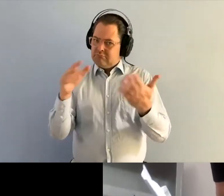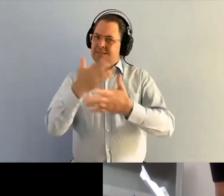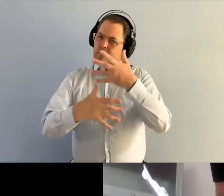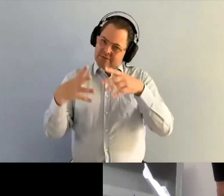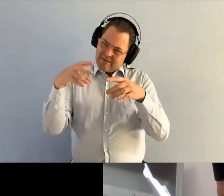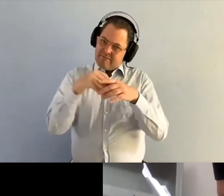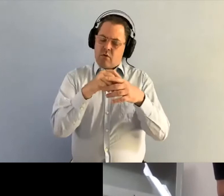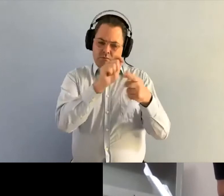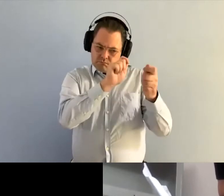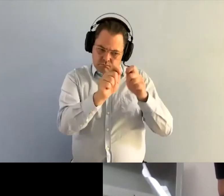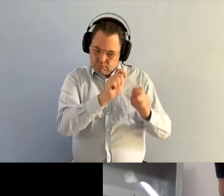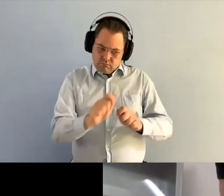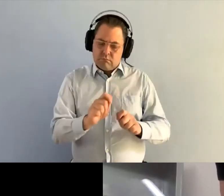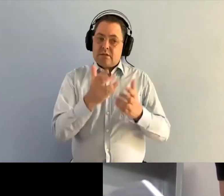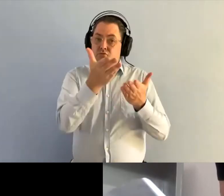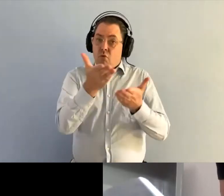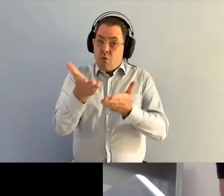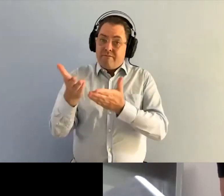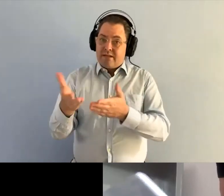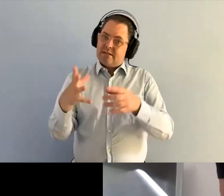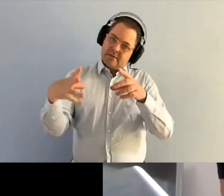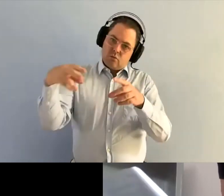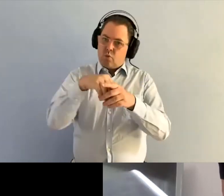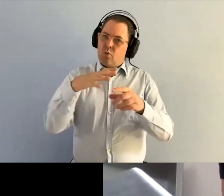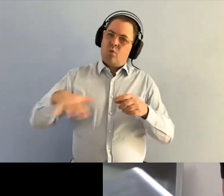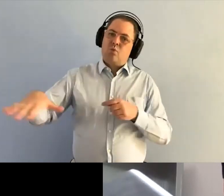and adapt nondiscrimination policies, so we wanted